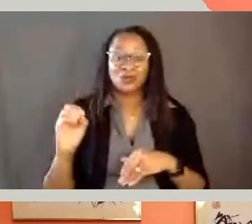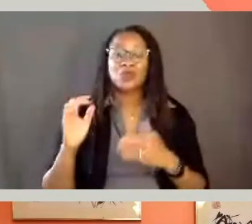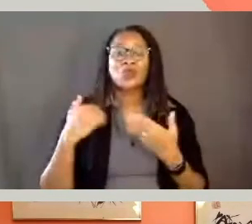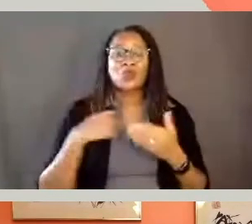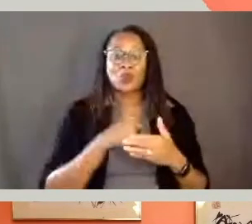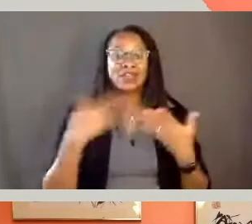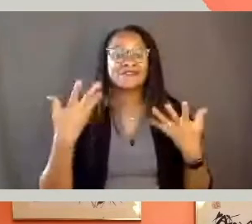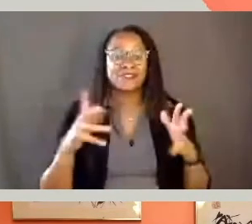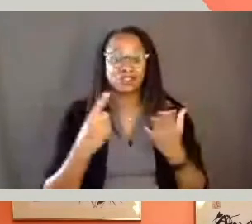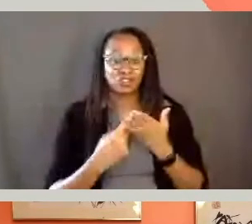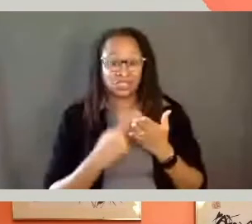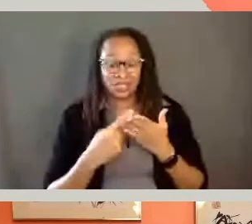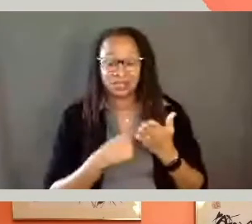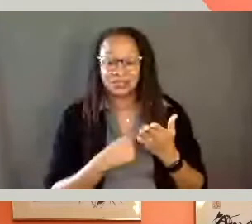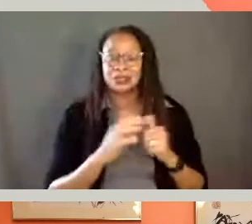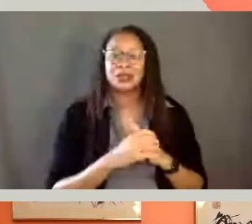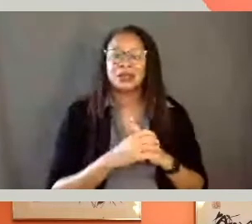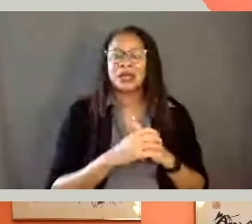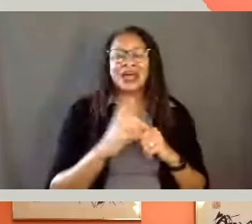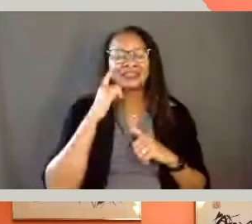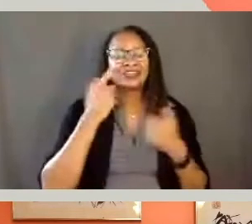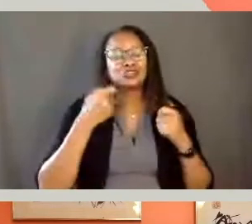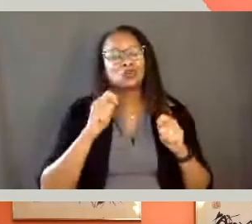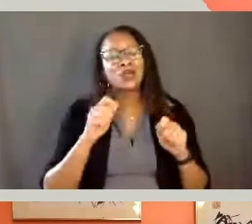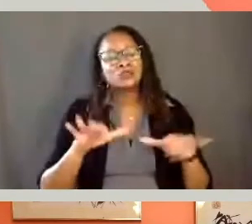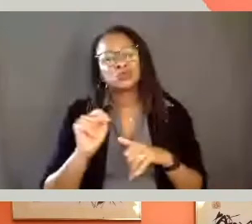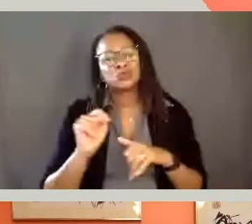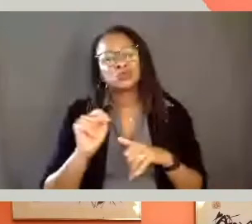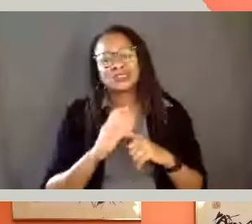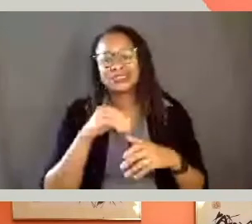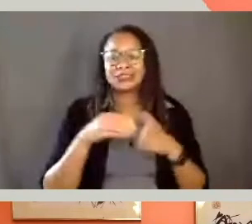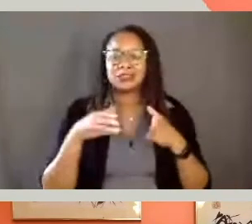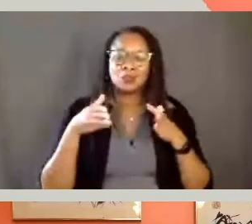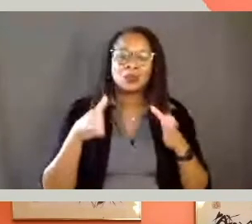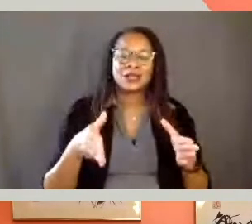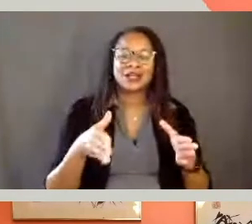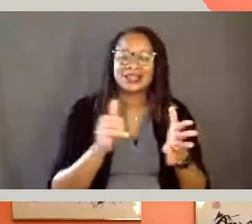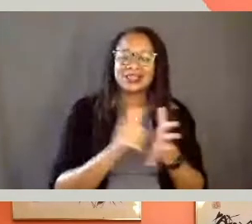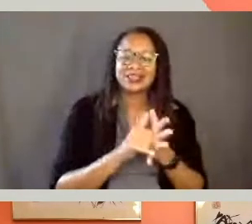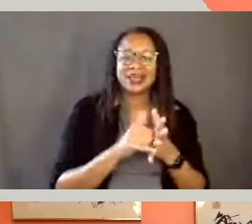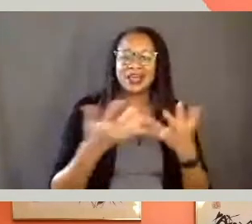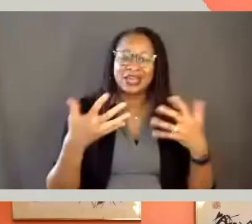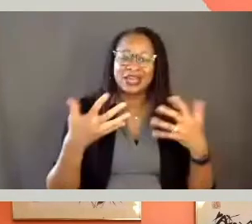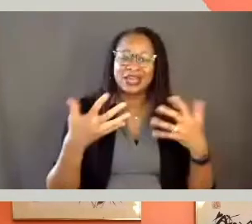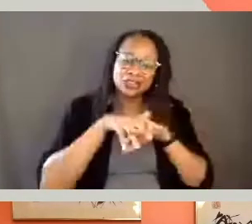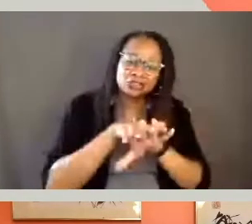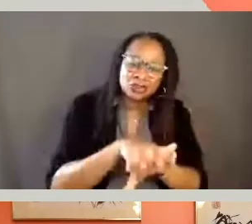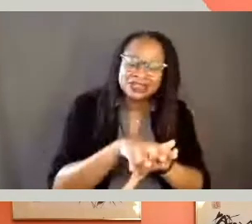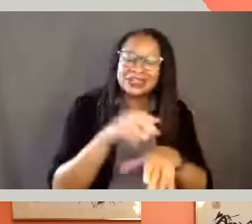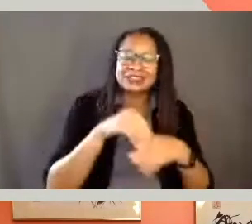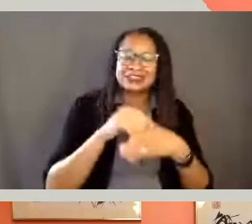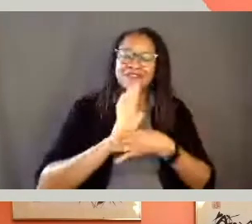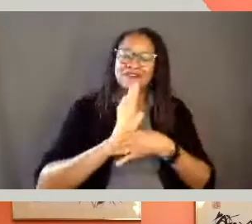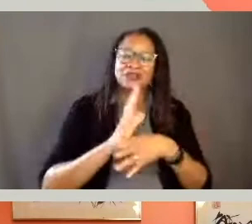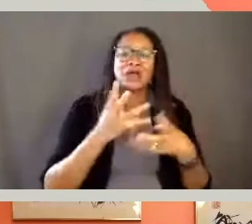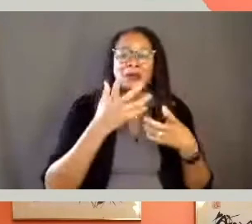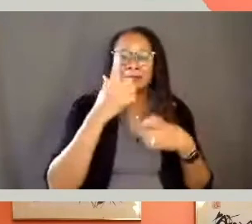And, you know, I think he tried to do it in a way that would be integrate into the film, because he had one of the six people actually